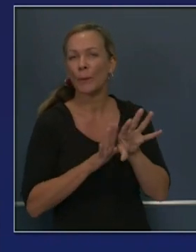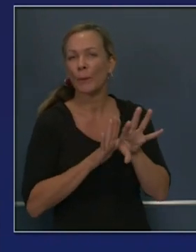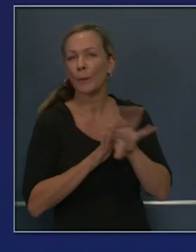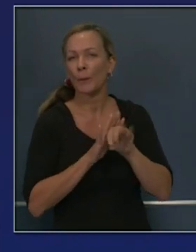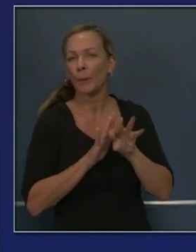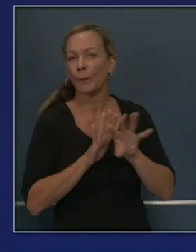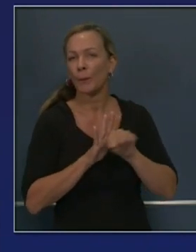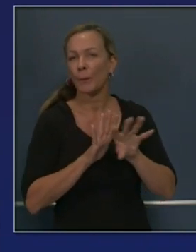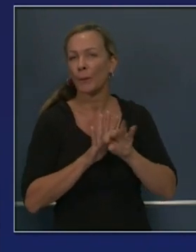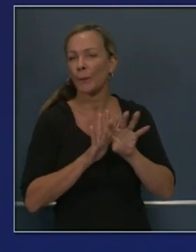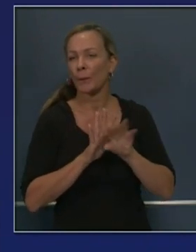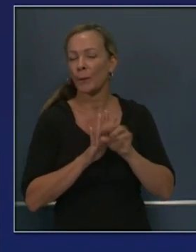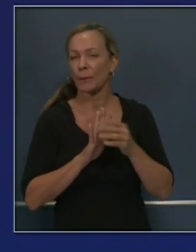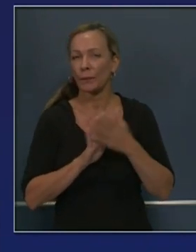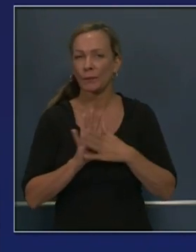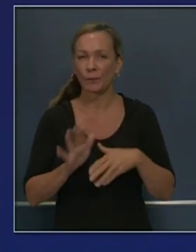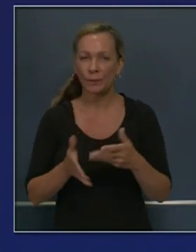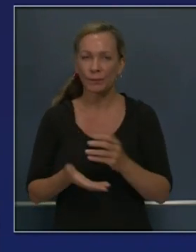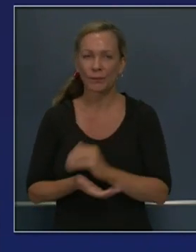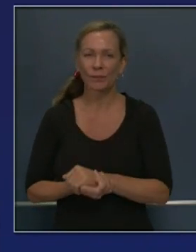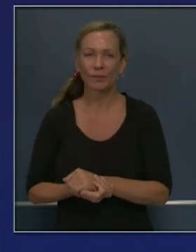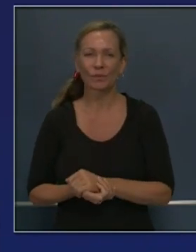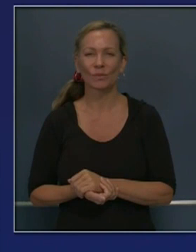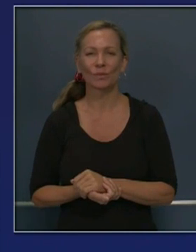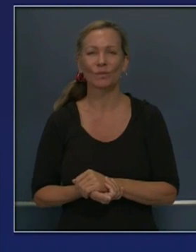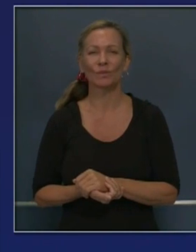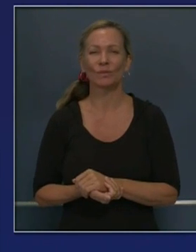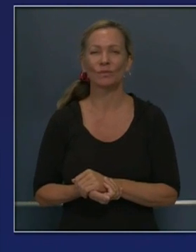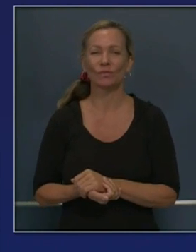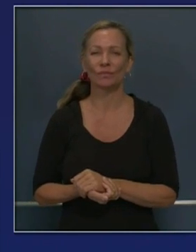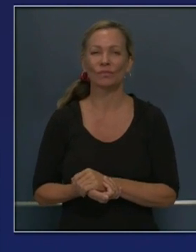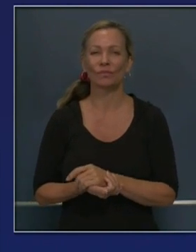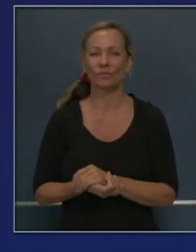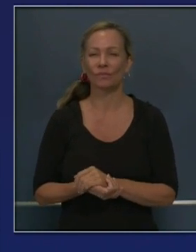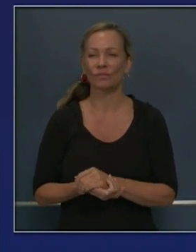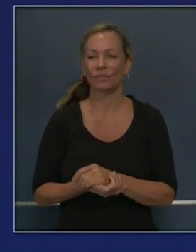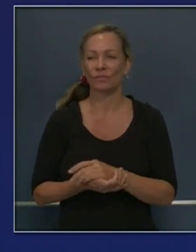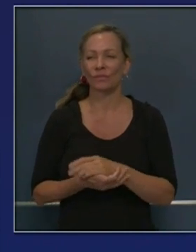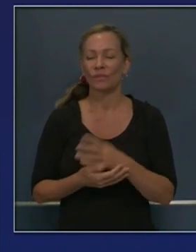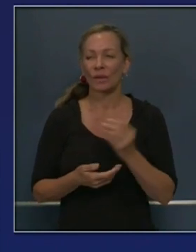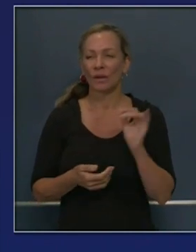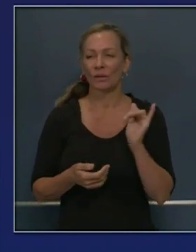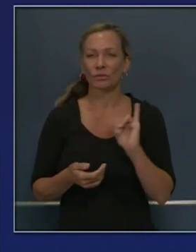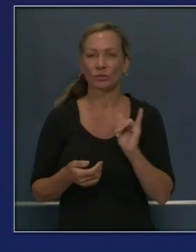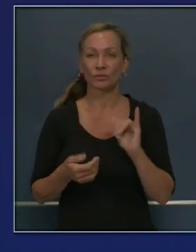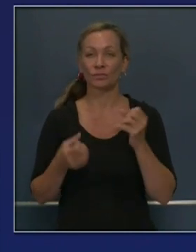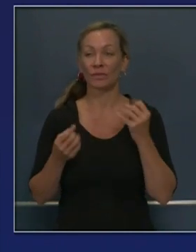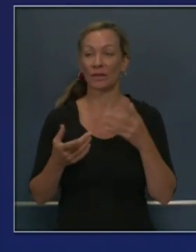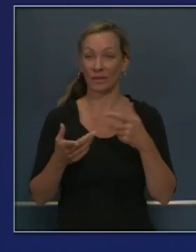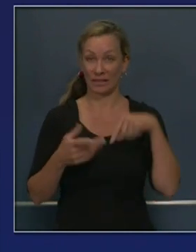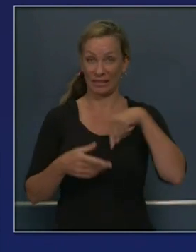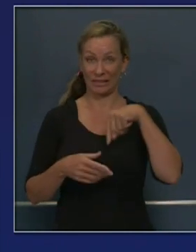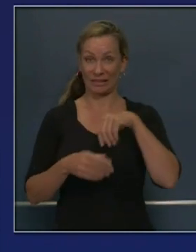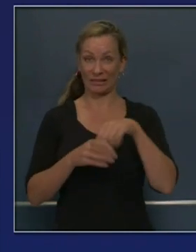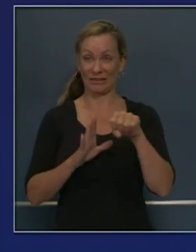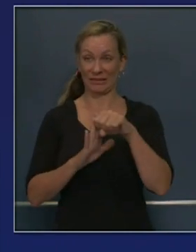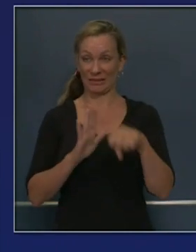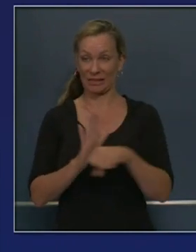ALSO, GETTING AS MANY AIR PURIFIERS AS WE CAN. I WANT TO THANK OUR PARTNERS AND OTHERS. THEY HAVE BEEN